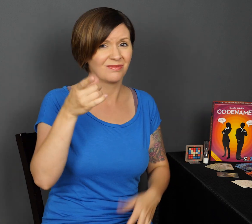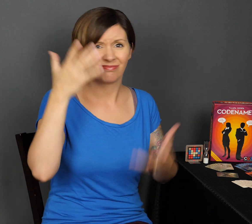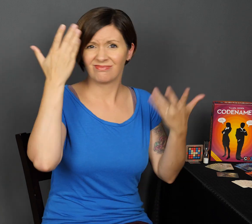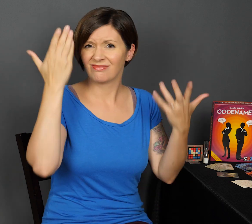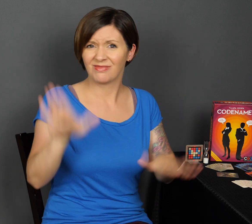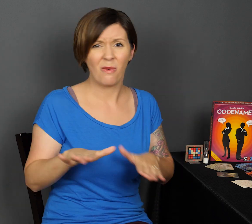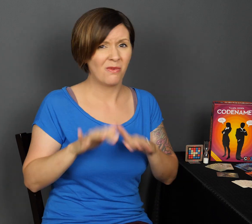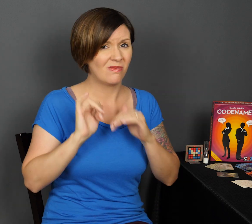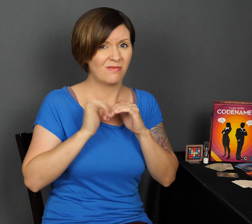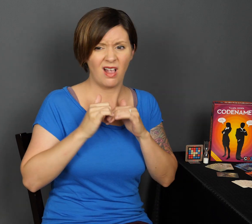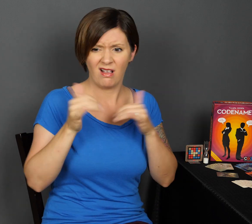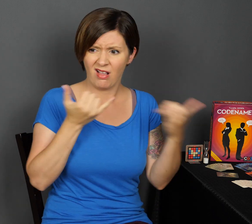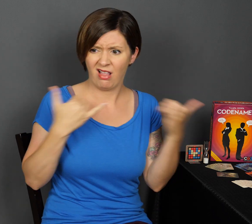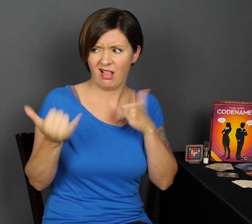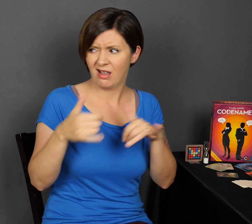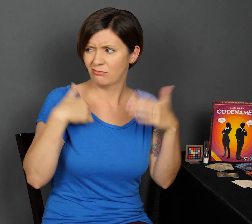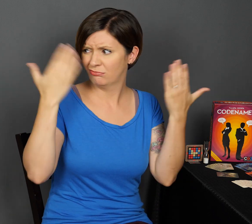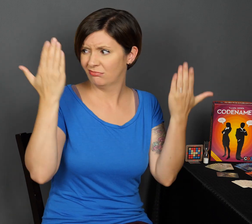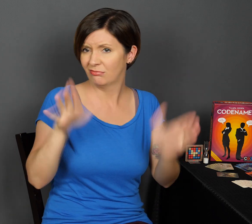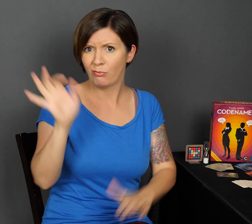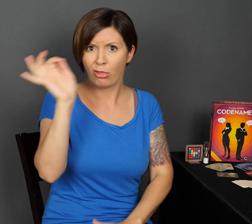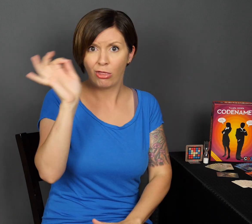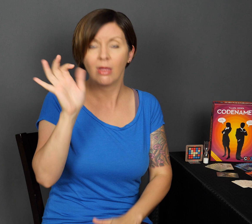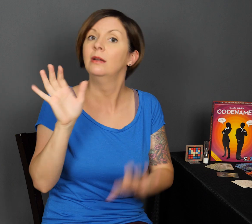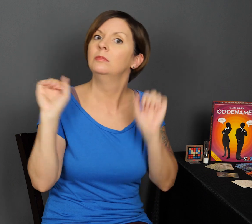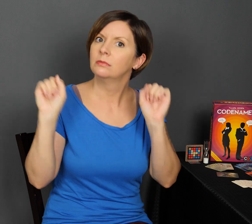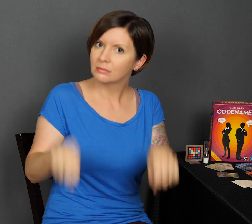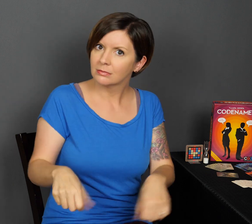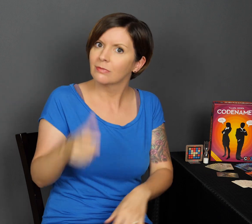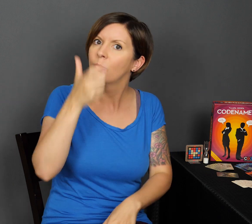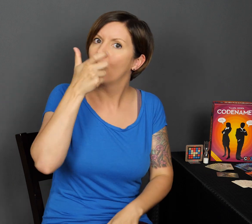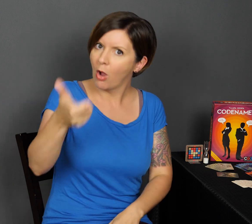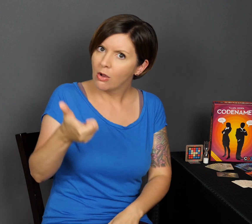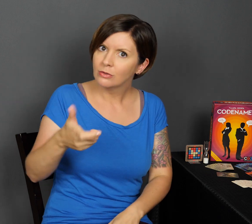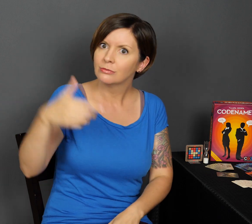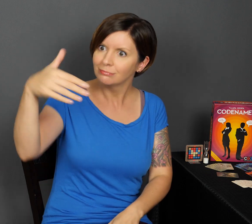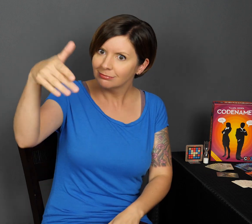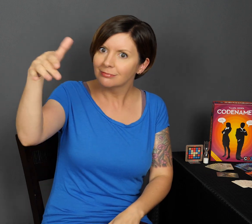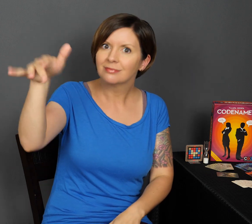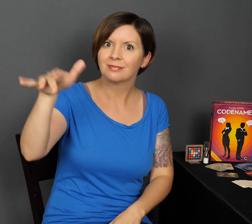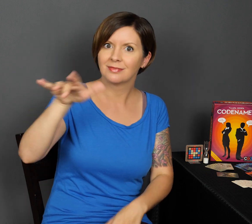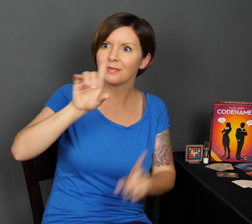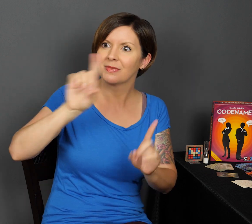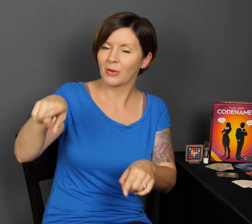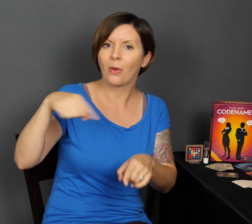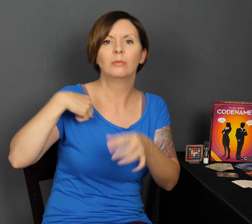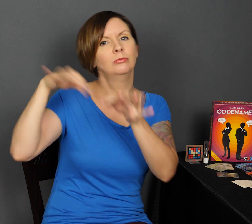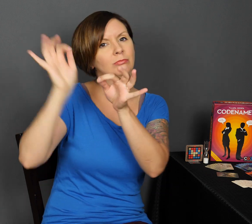Um, if you have no idea how to play that then you can go ahead and watch this video that